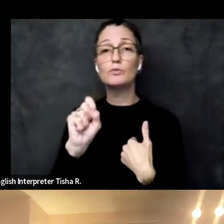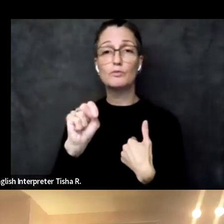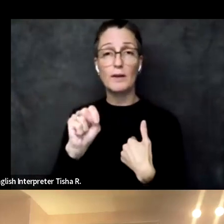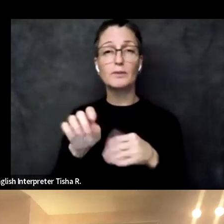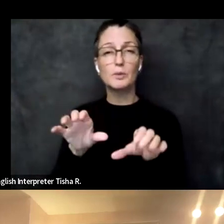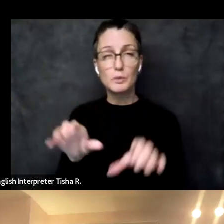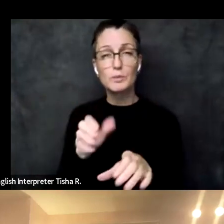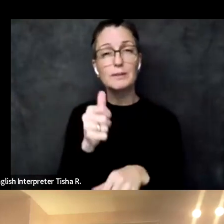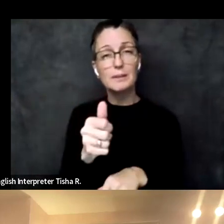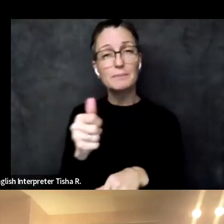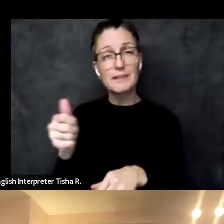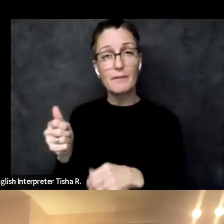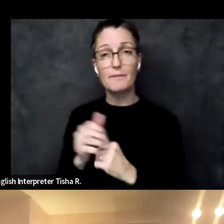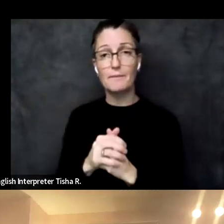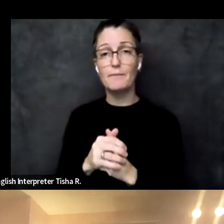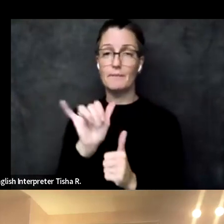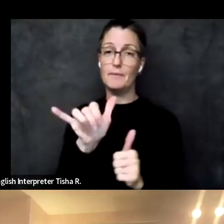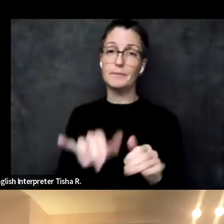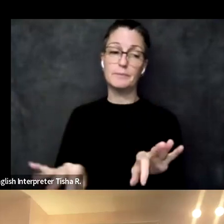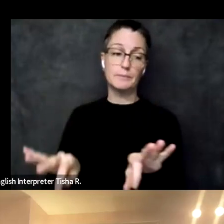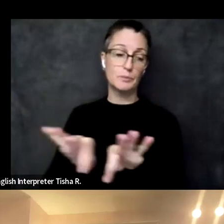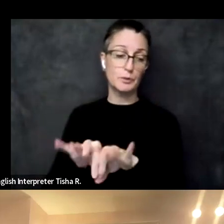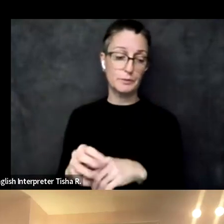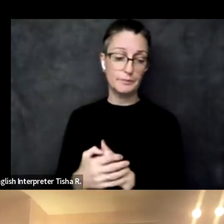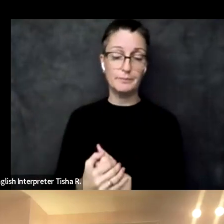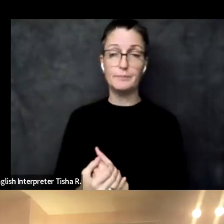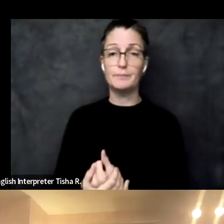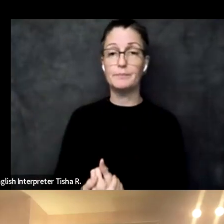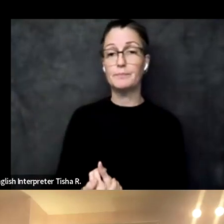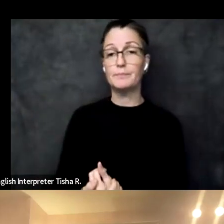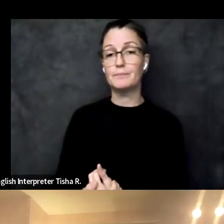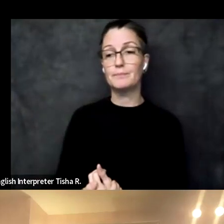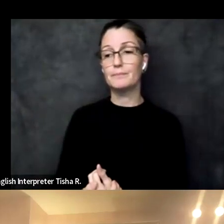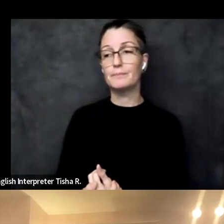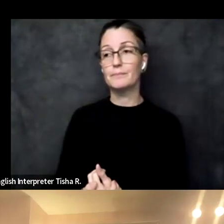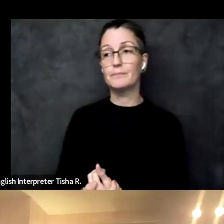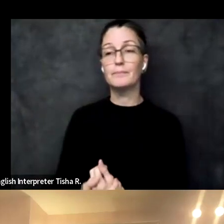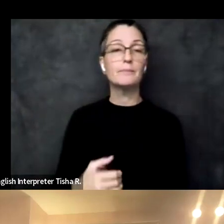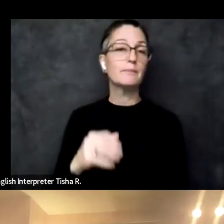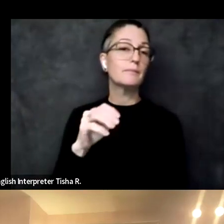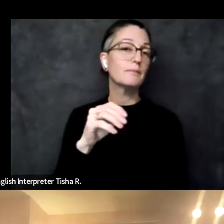So I think that's important. I love that.